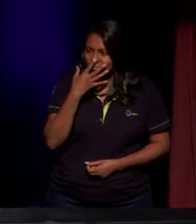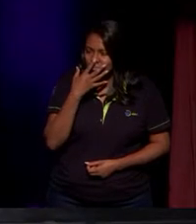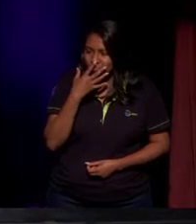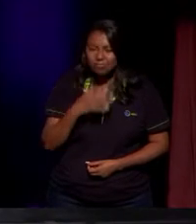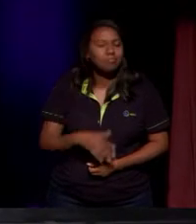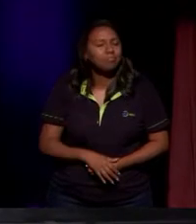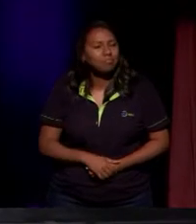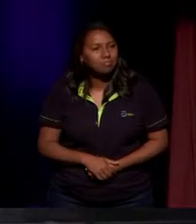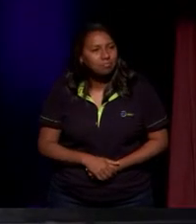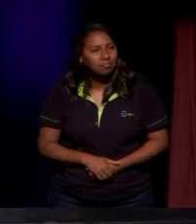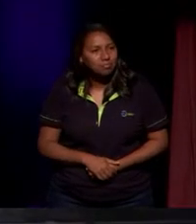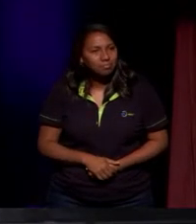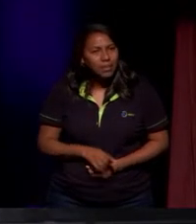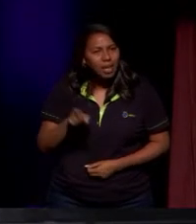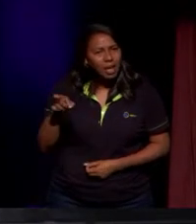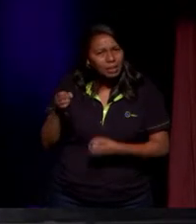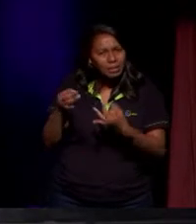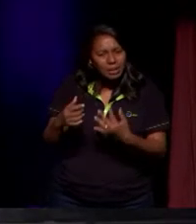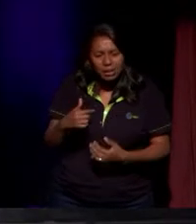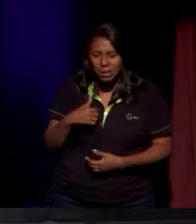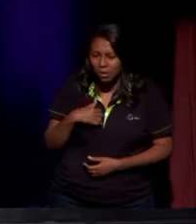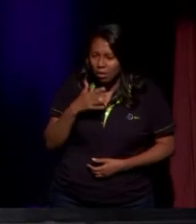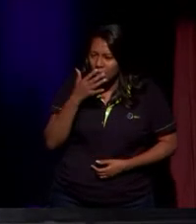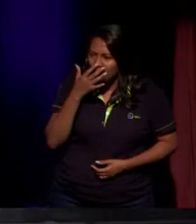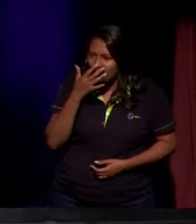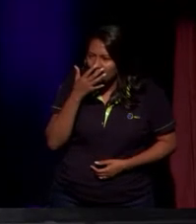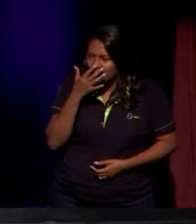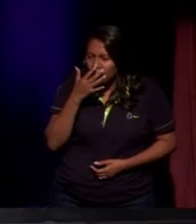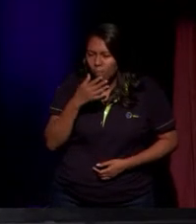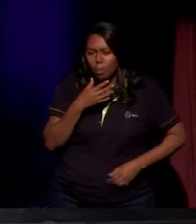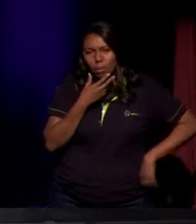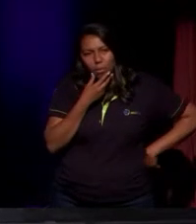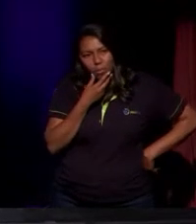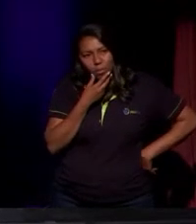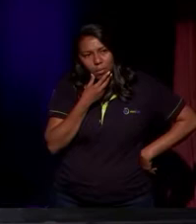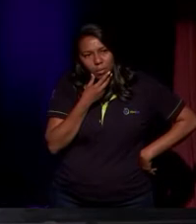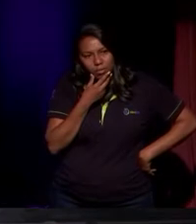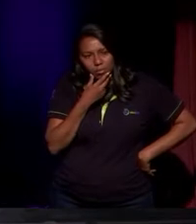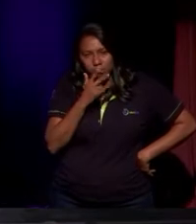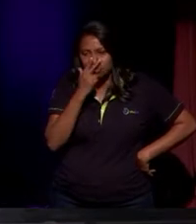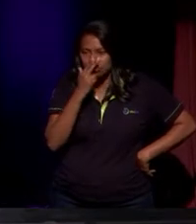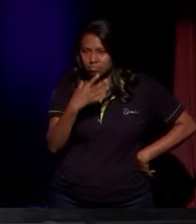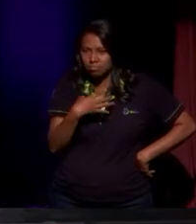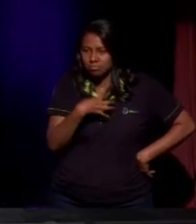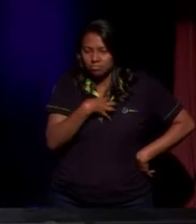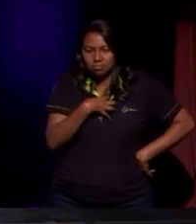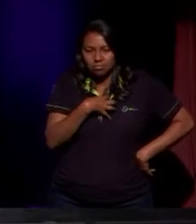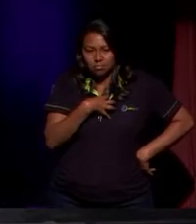I was, my, how are you? we were very shocked. and it's one thing…